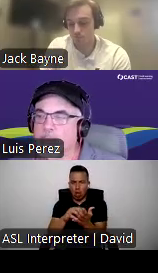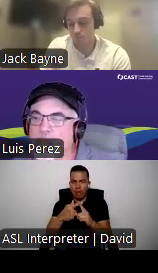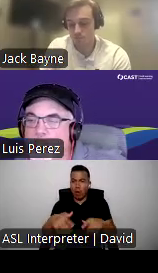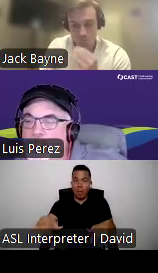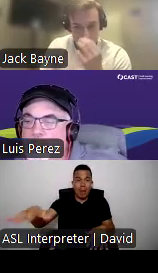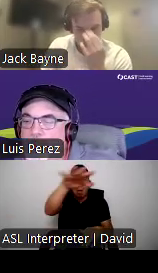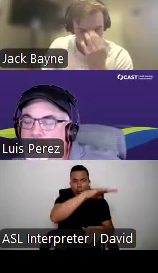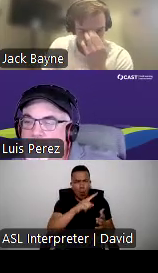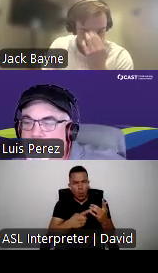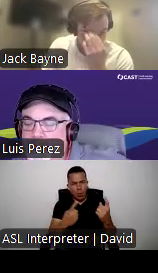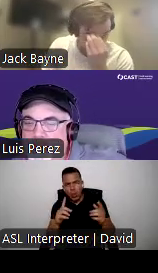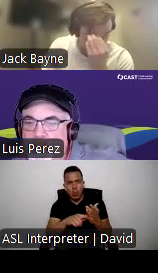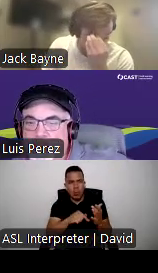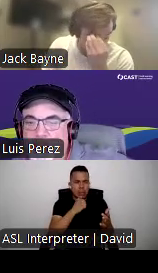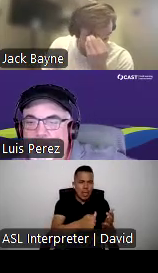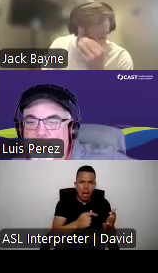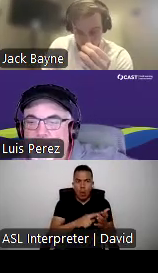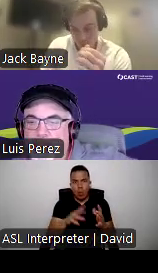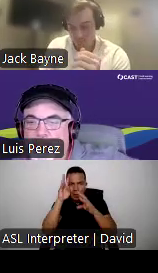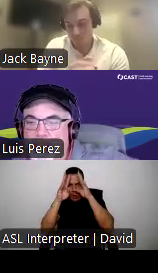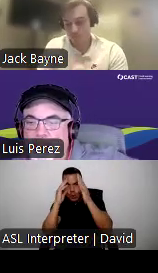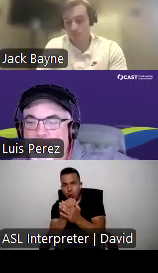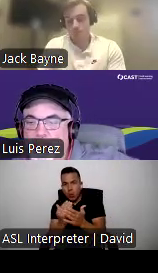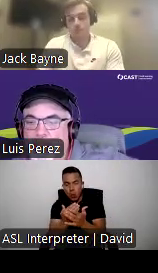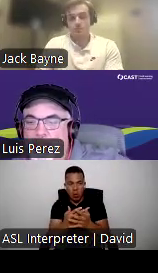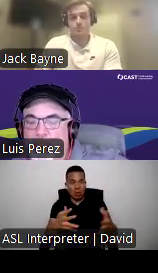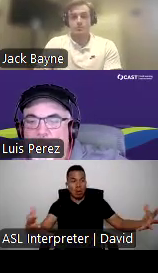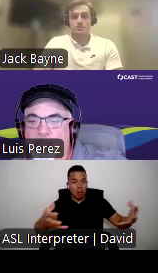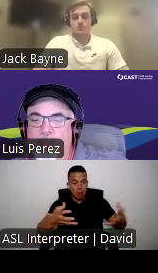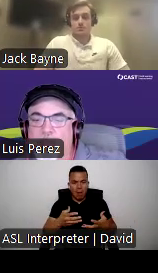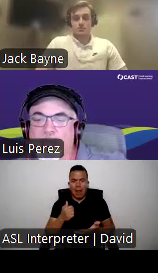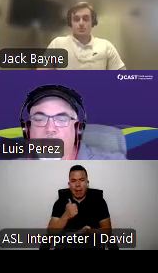working, what's innovative. And we really want to help teams strengthen career pathways, improve